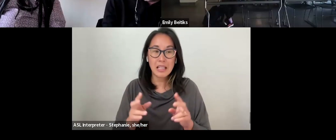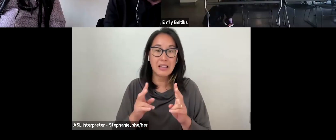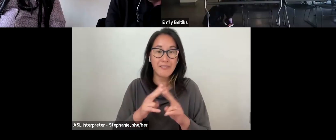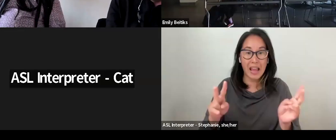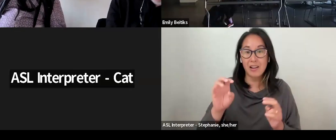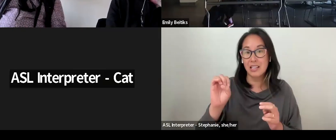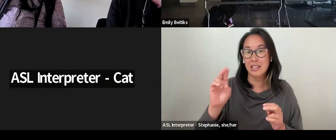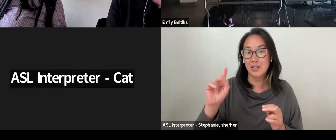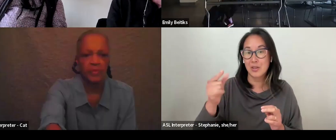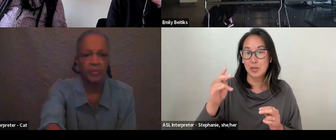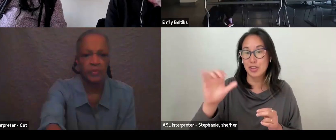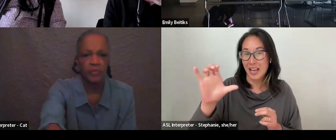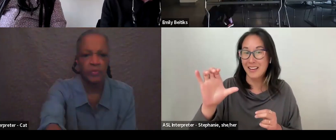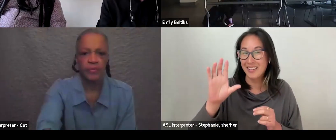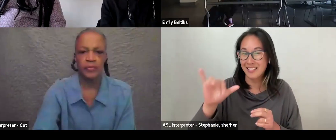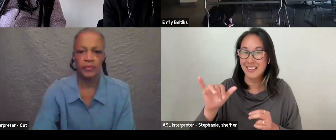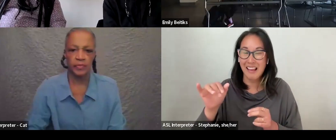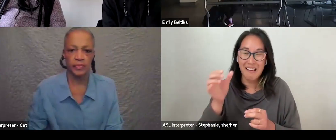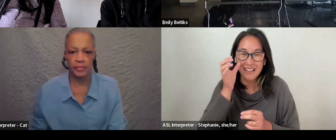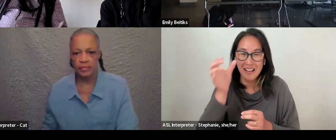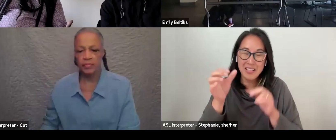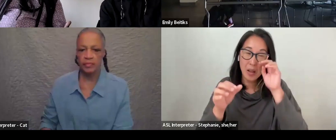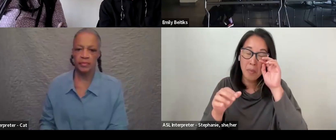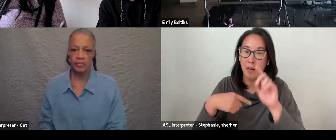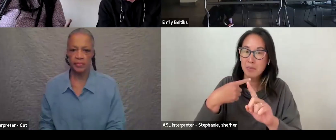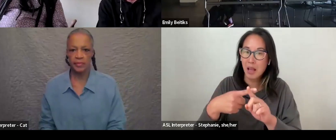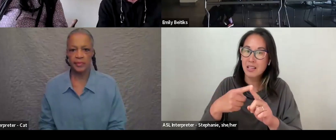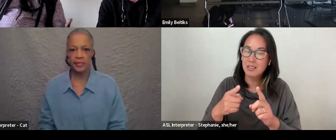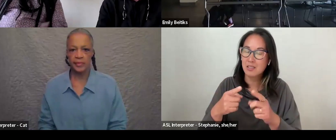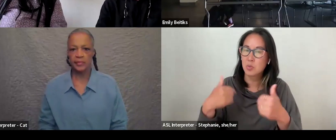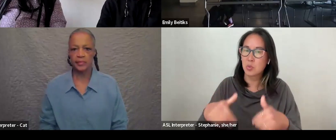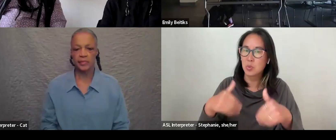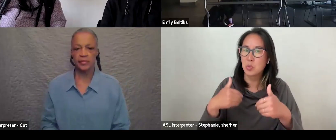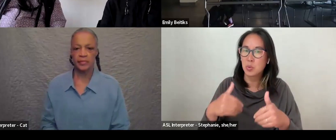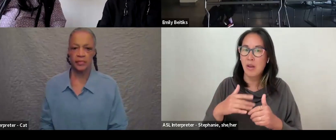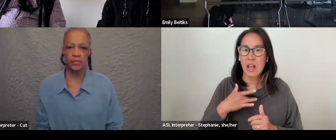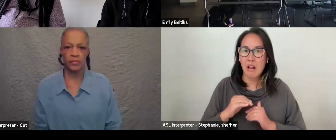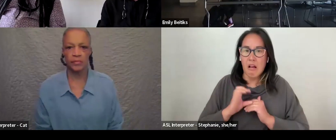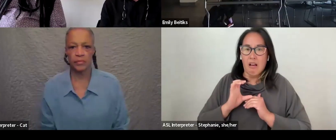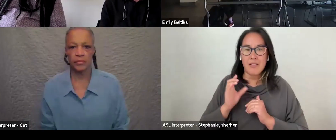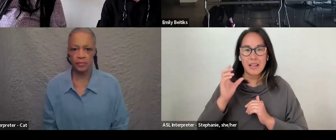But also probably really, really affirming to be a member of the club is pretty powerful.